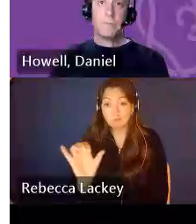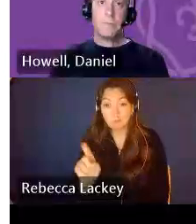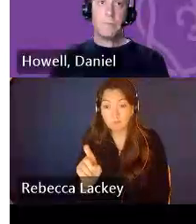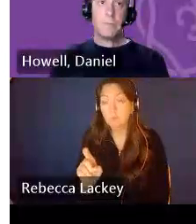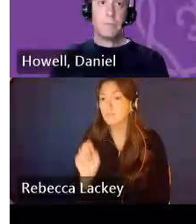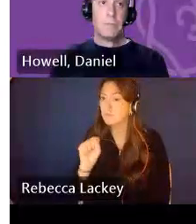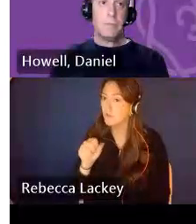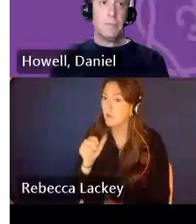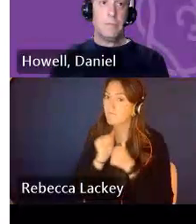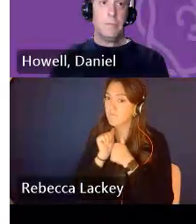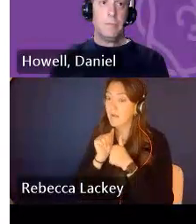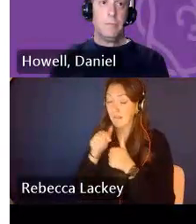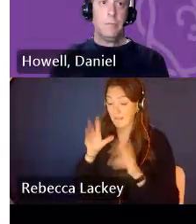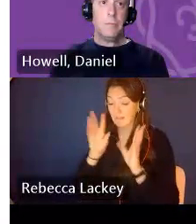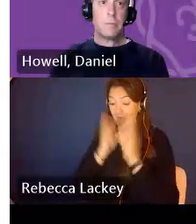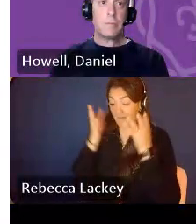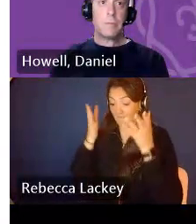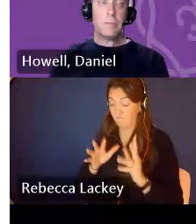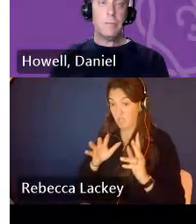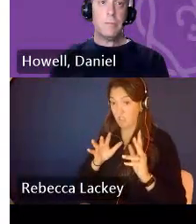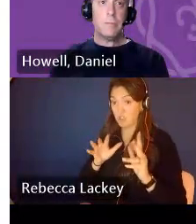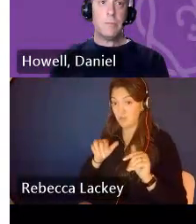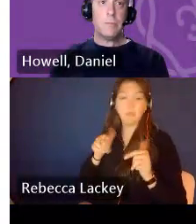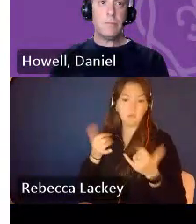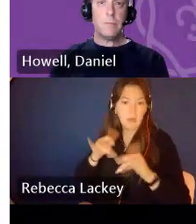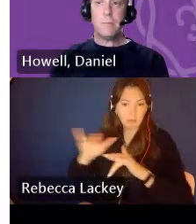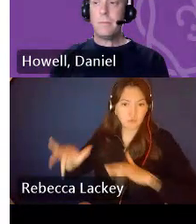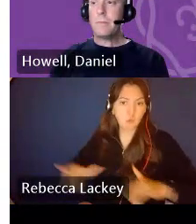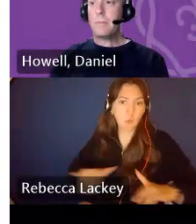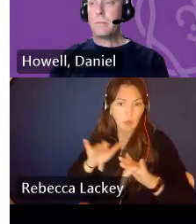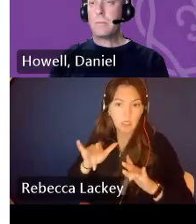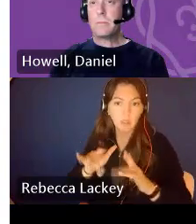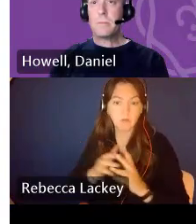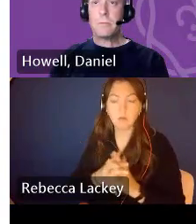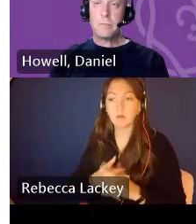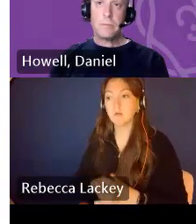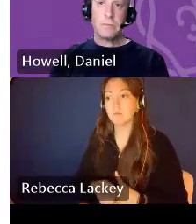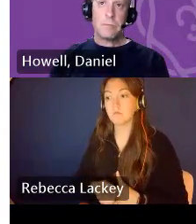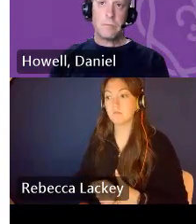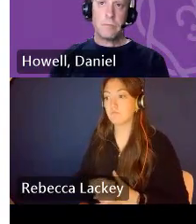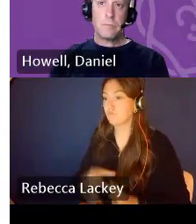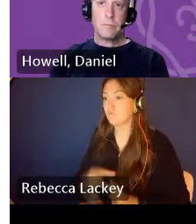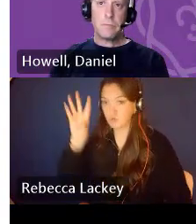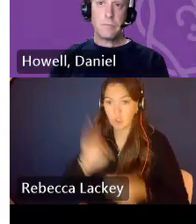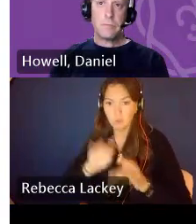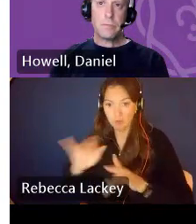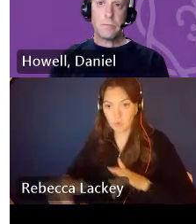following this meeting, this re this is meeting is being recorded in its entirety and the slideshow